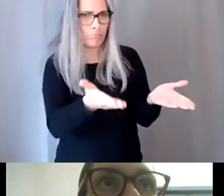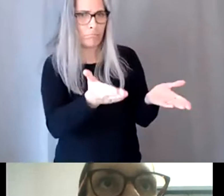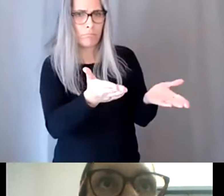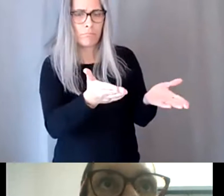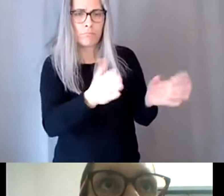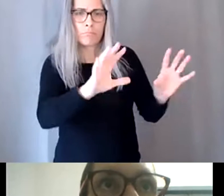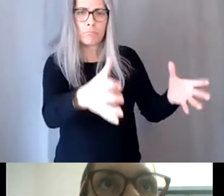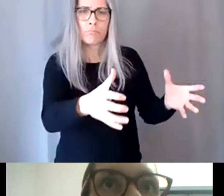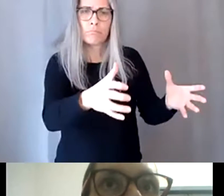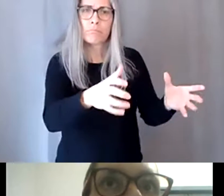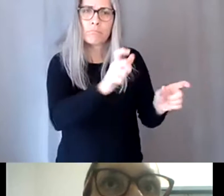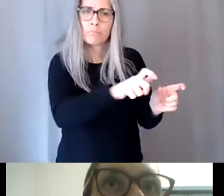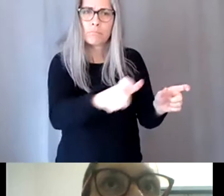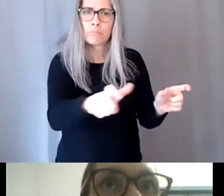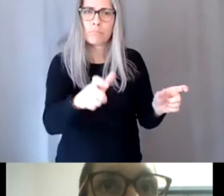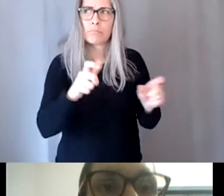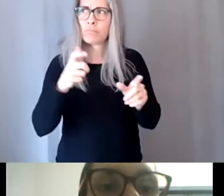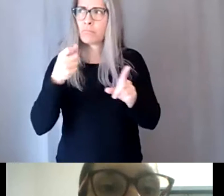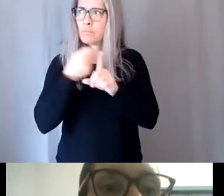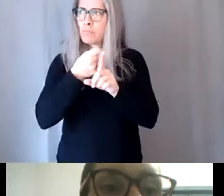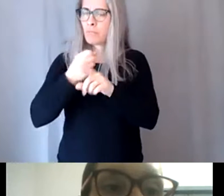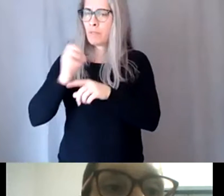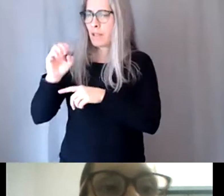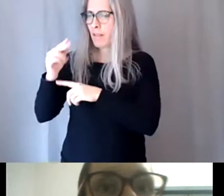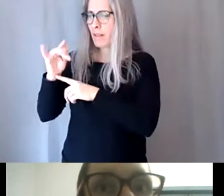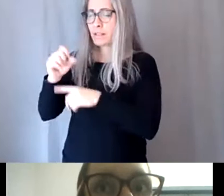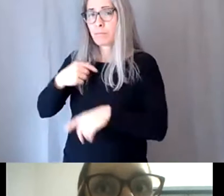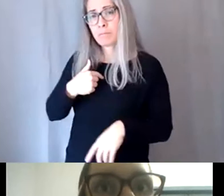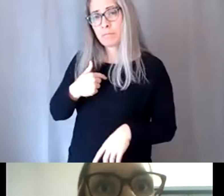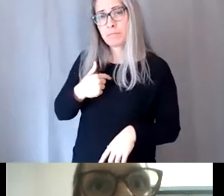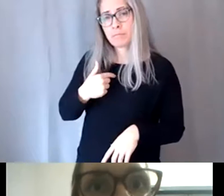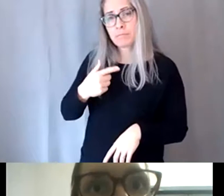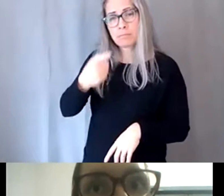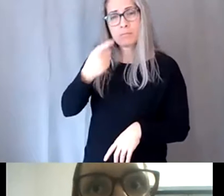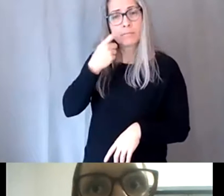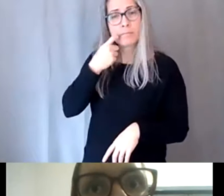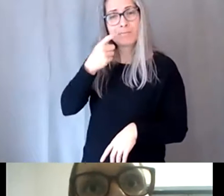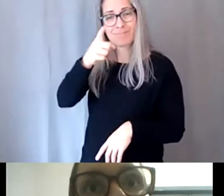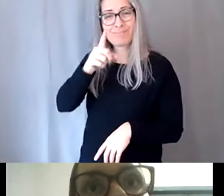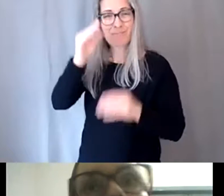as I think that professor Katzman said in the